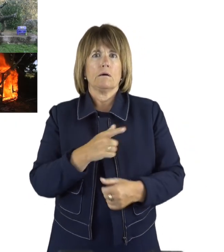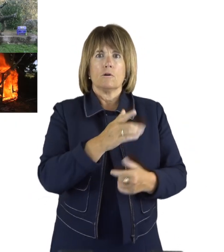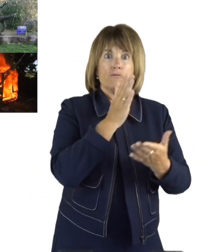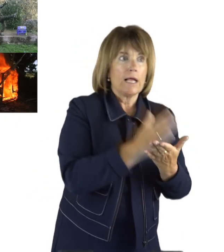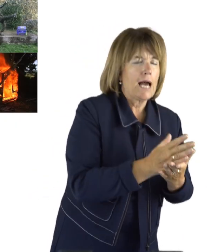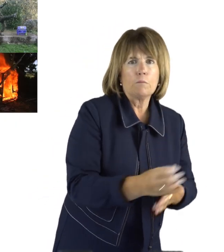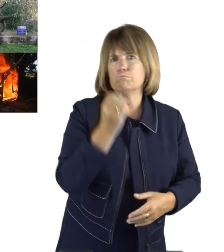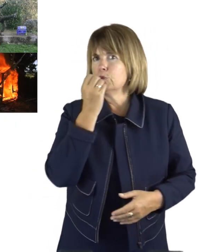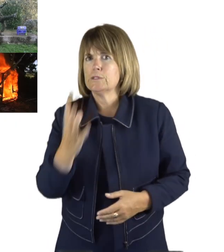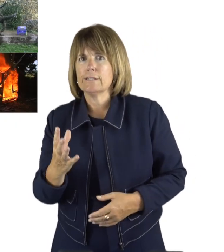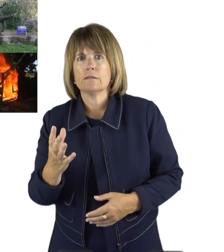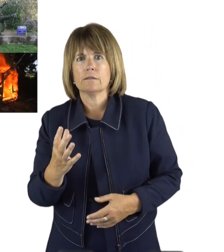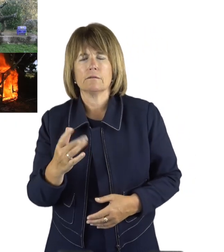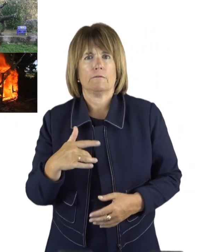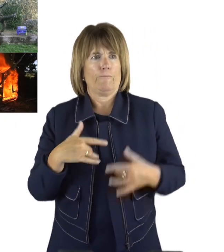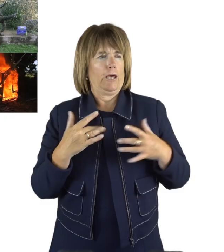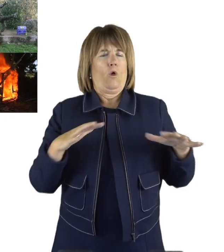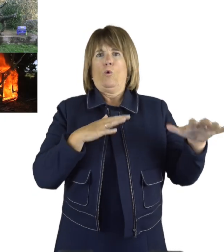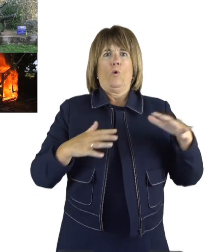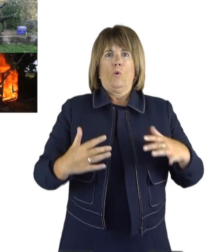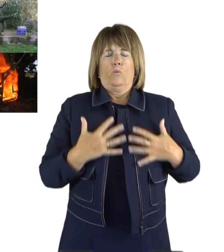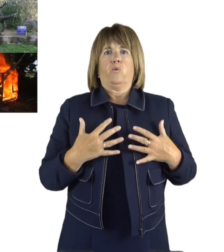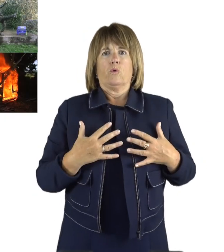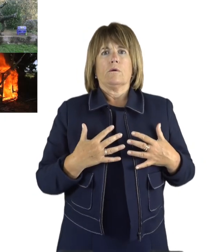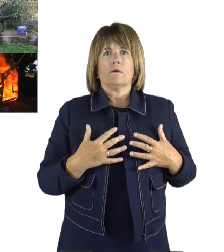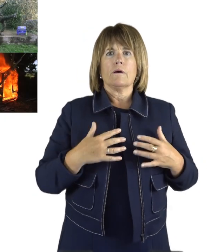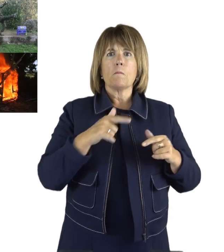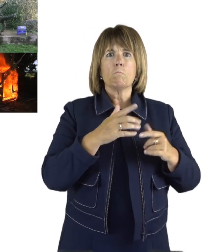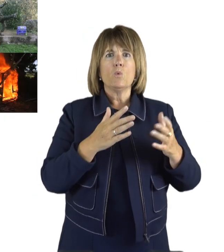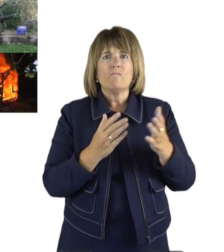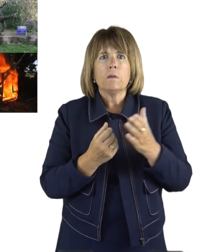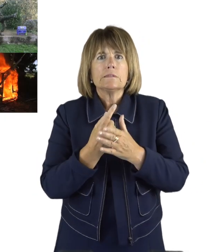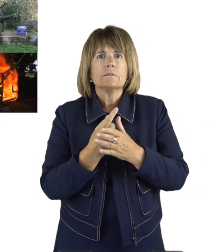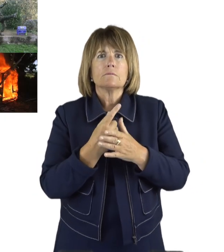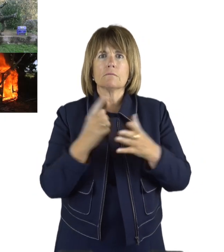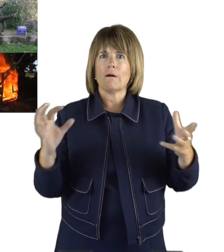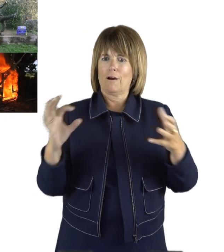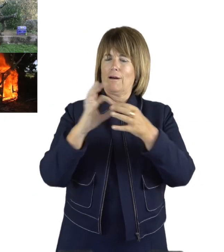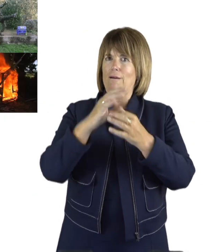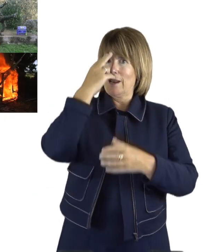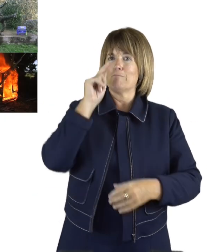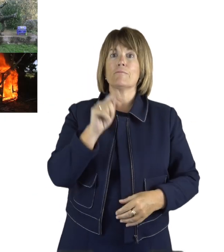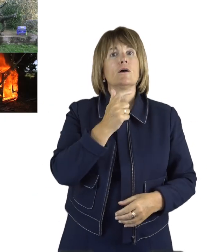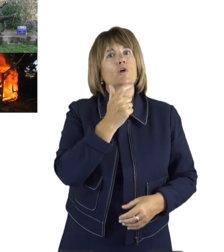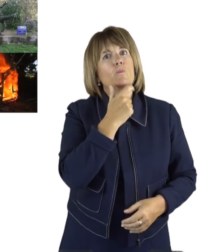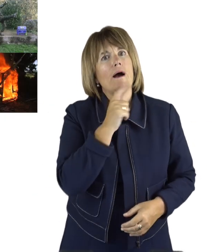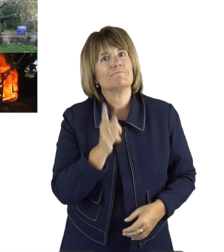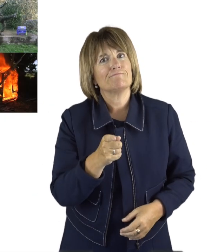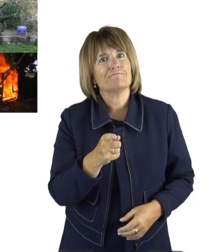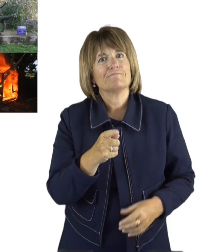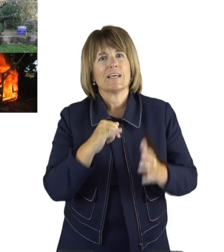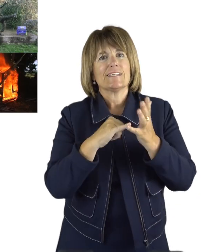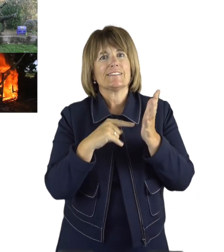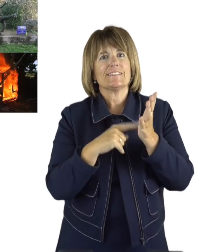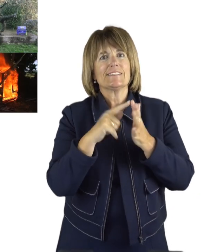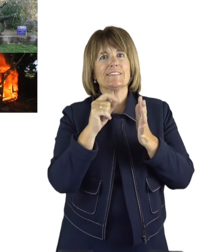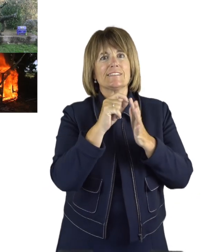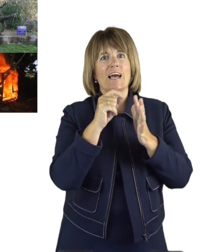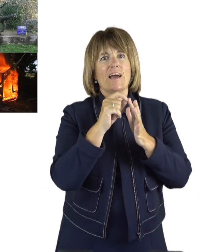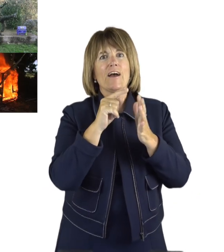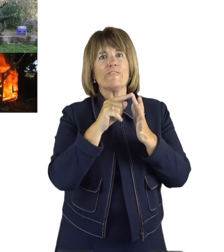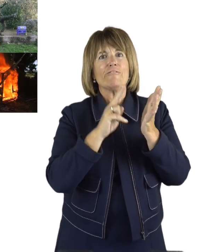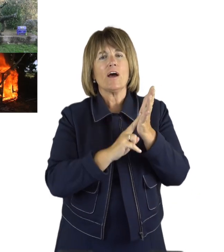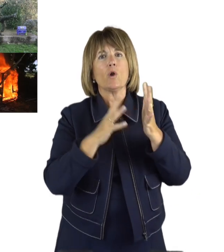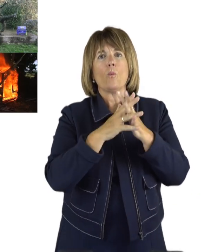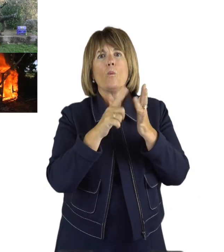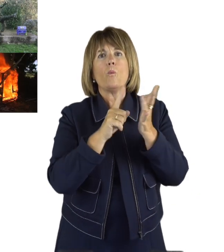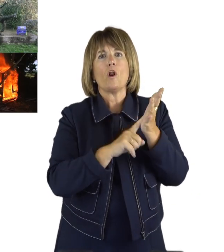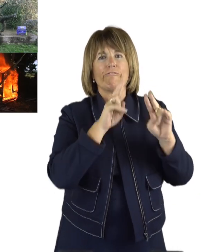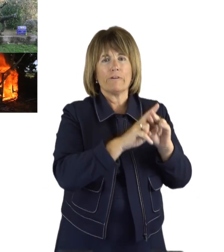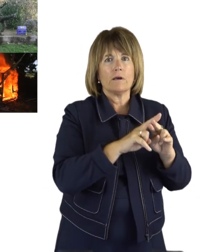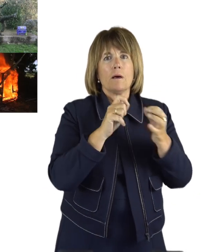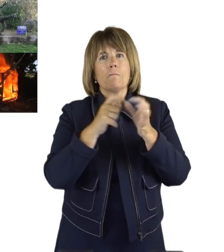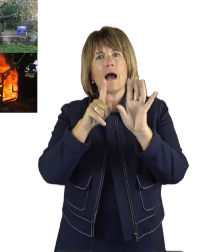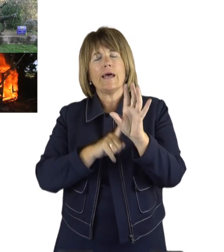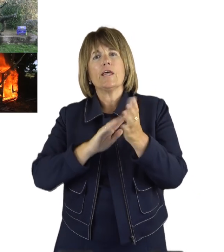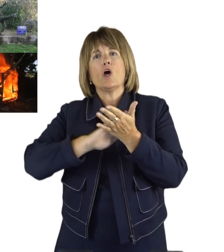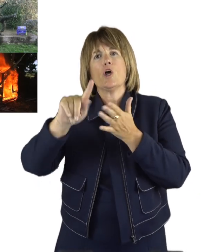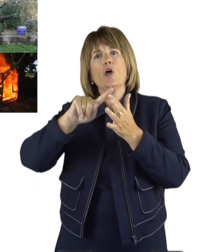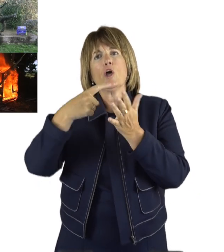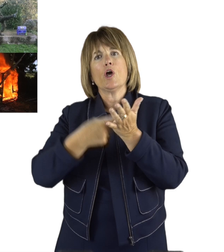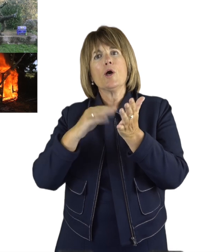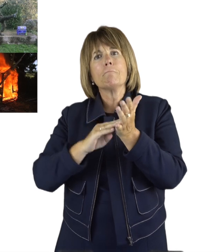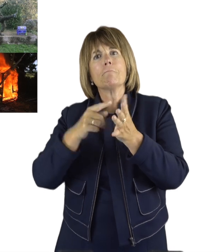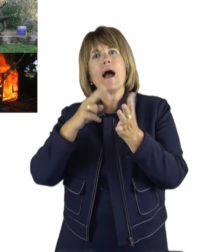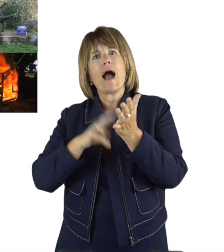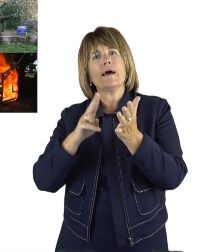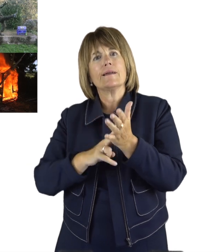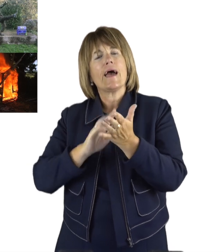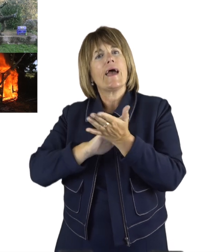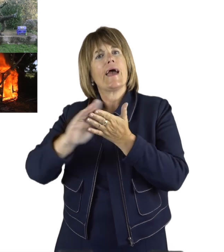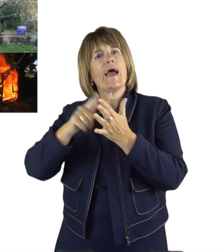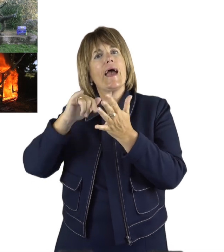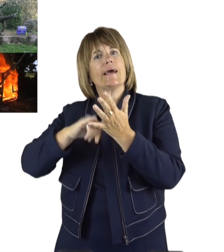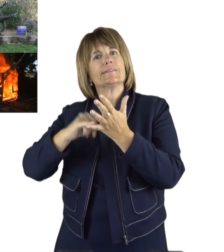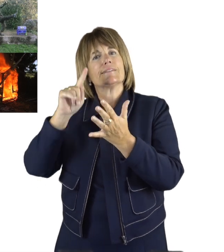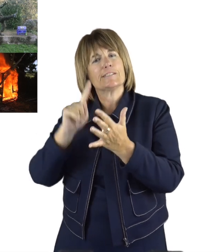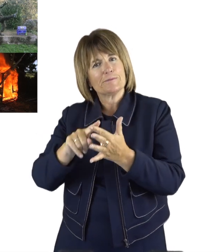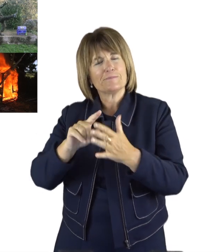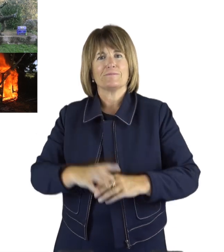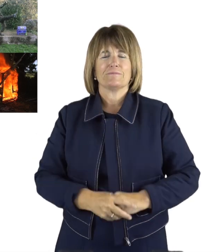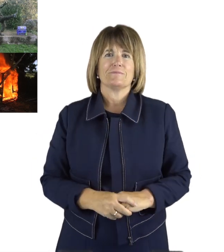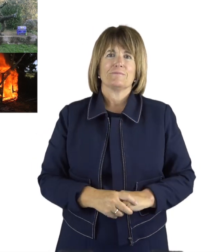between reality and beauty, felt the swaying of that airy bridge – humour.” (Steppenwolf) Hermann Hesse.